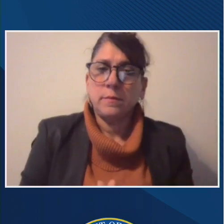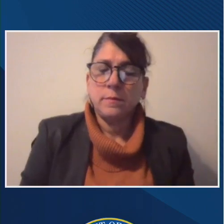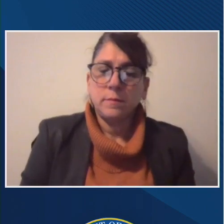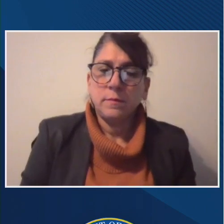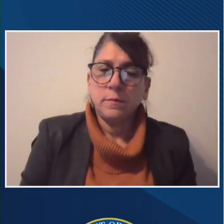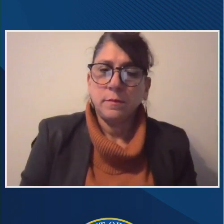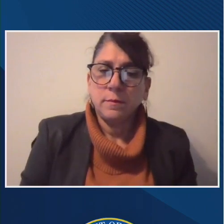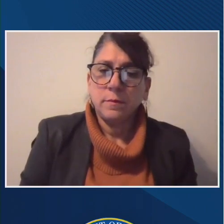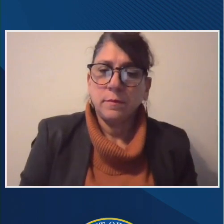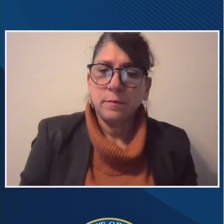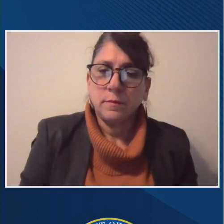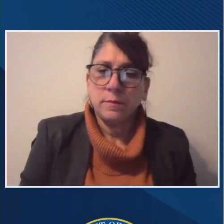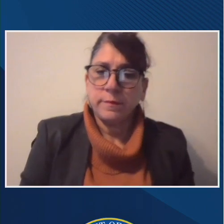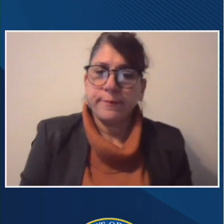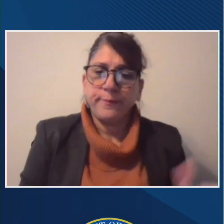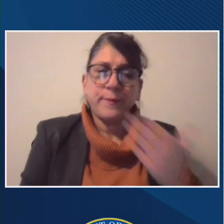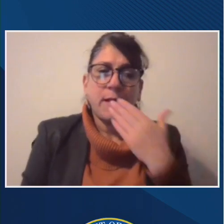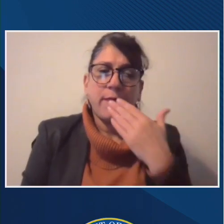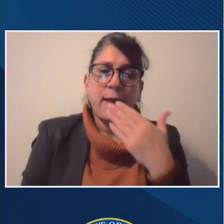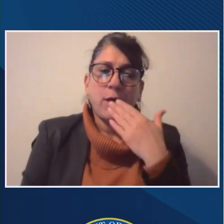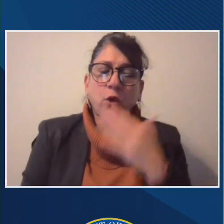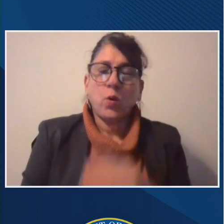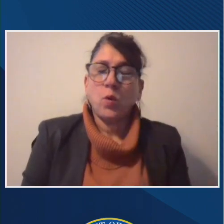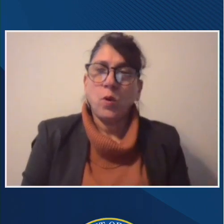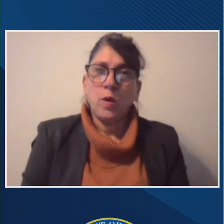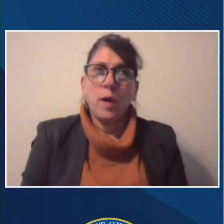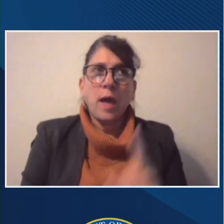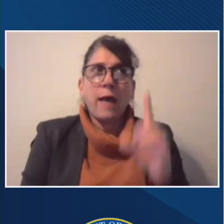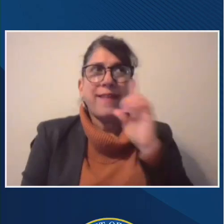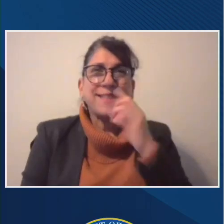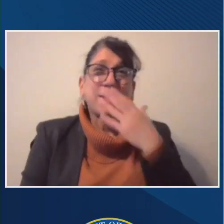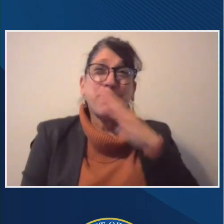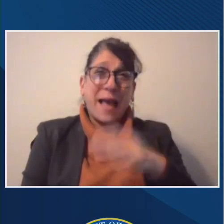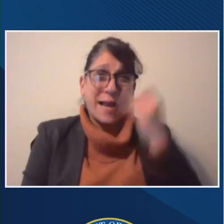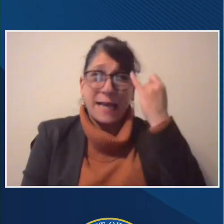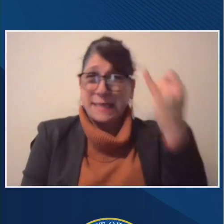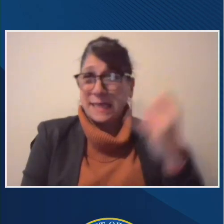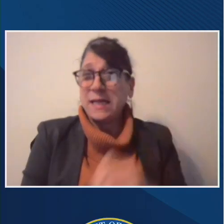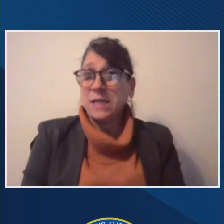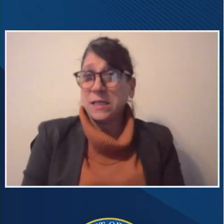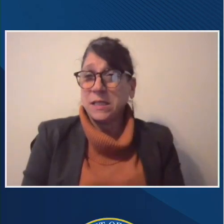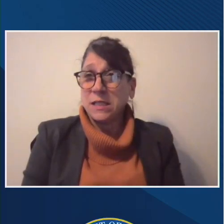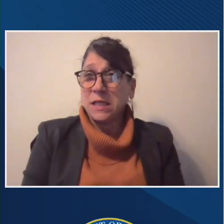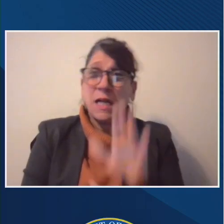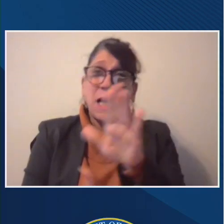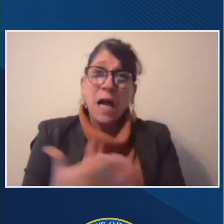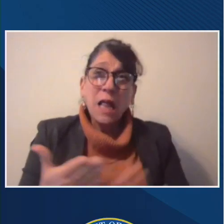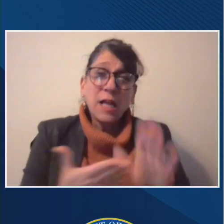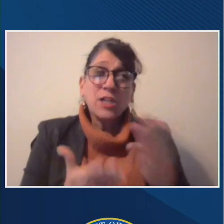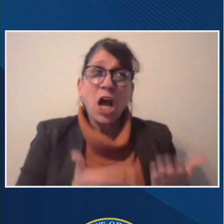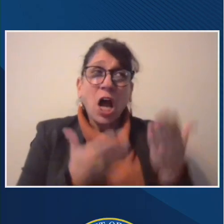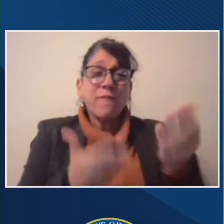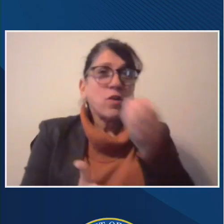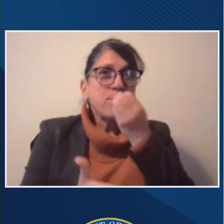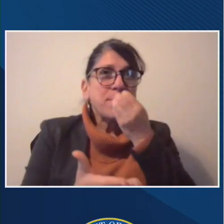Thank you. I think it's a bad idea. Colleges offer meal plans, not